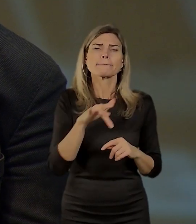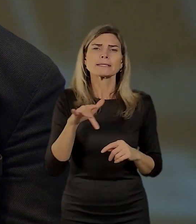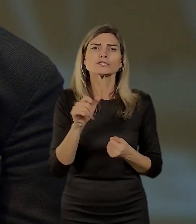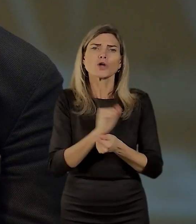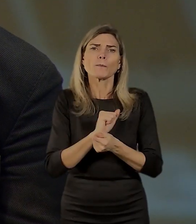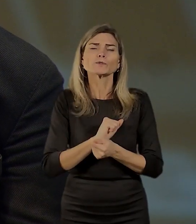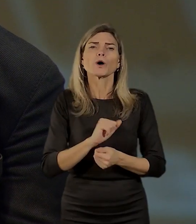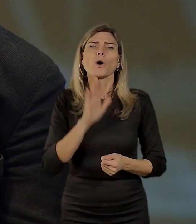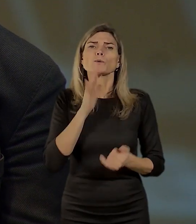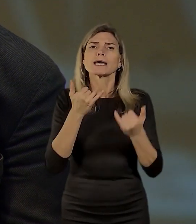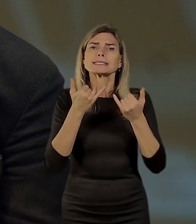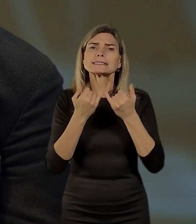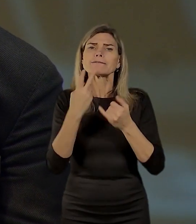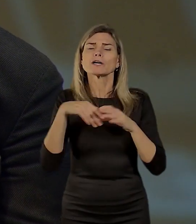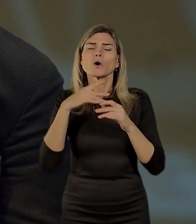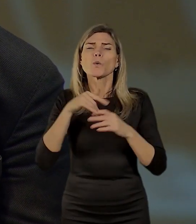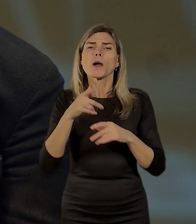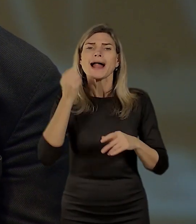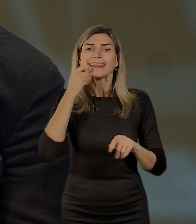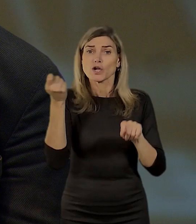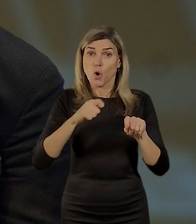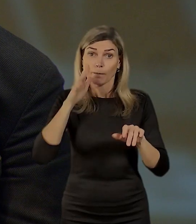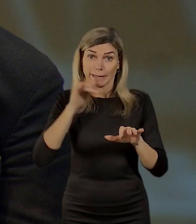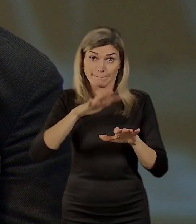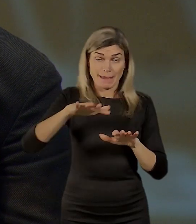what it should look like. So that it fits into what the city district uses.